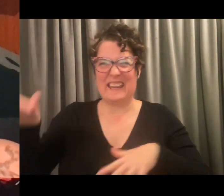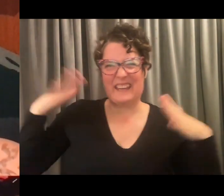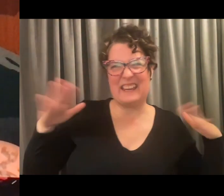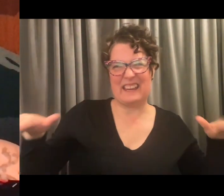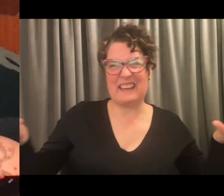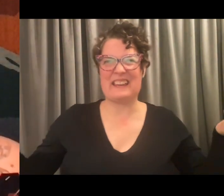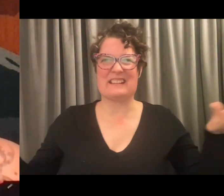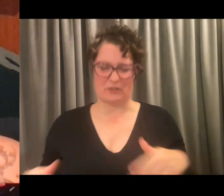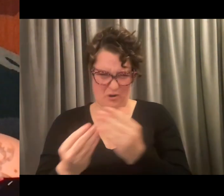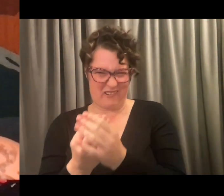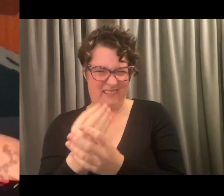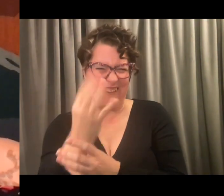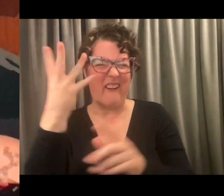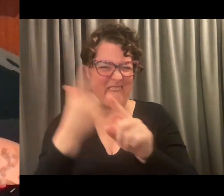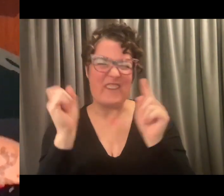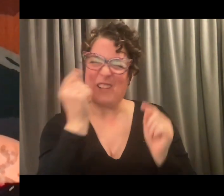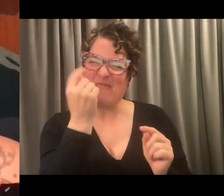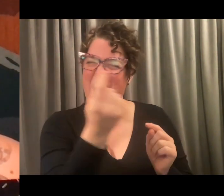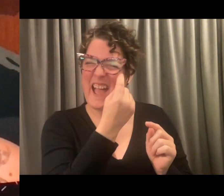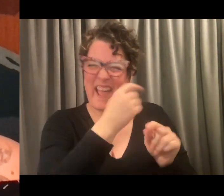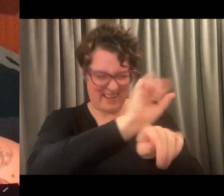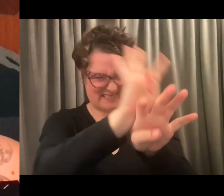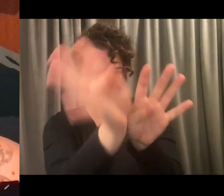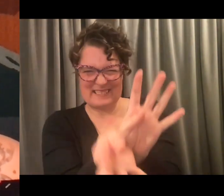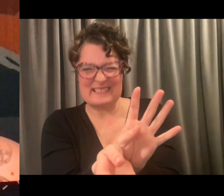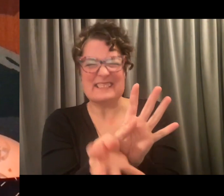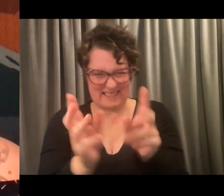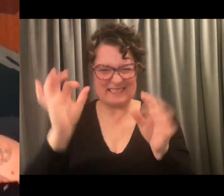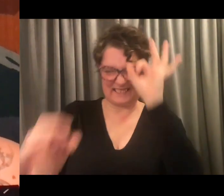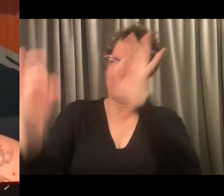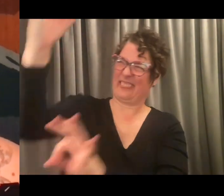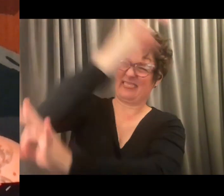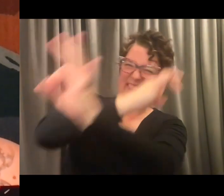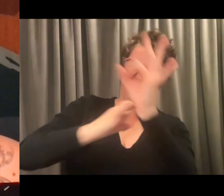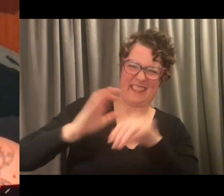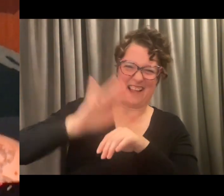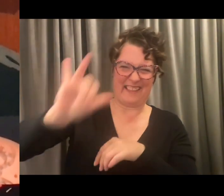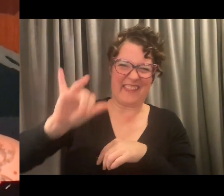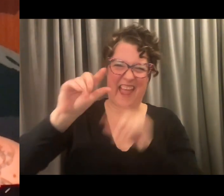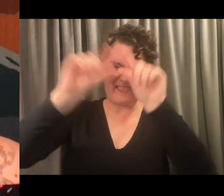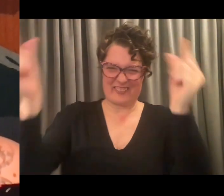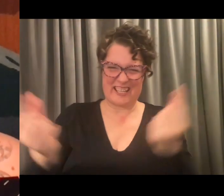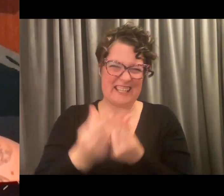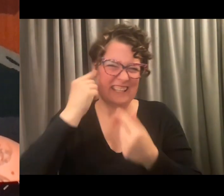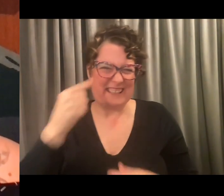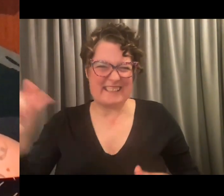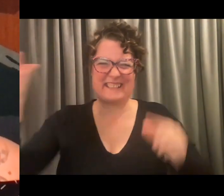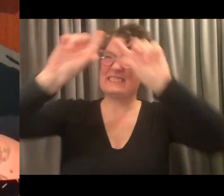side of the second ring right there inside of great big golden ring. And it was twisting and turning.